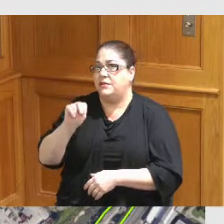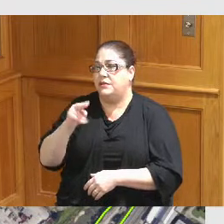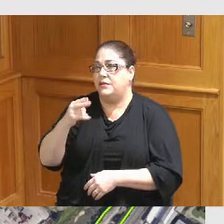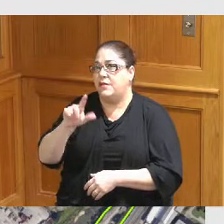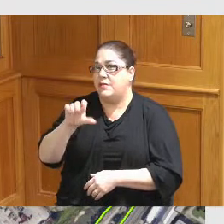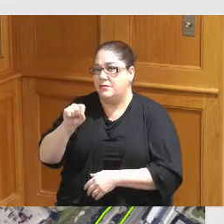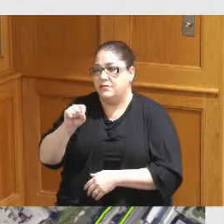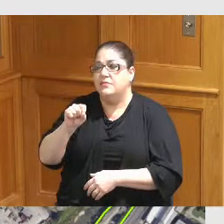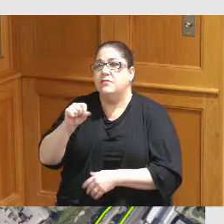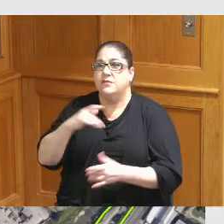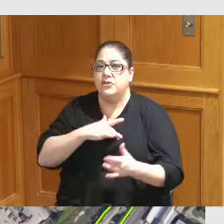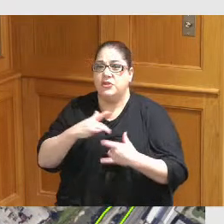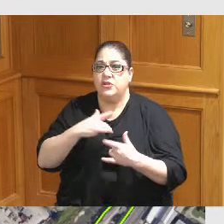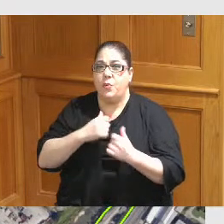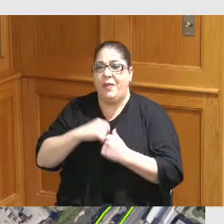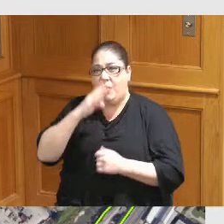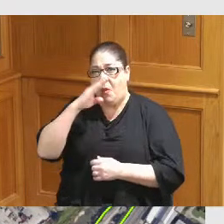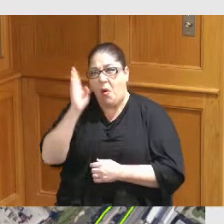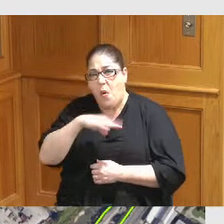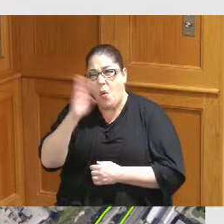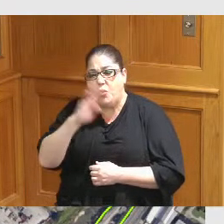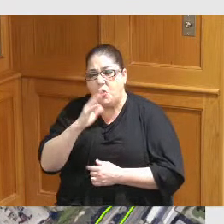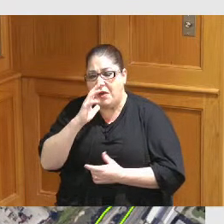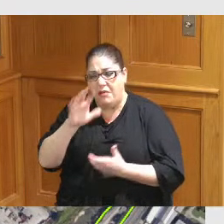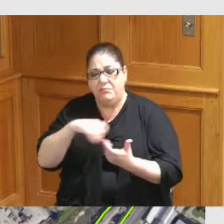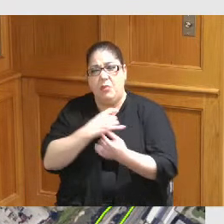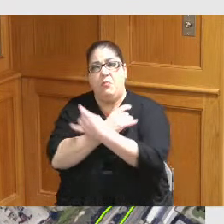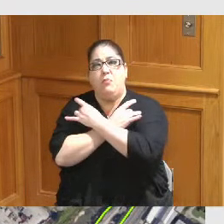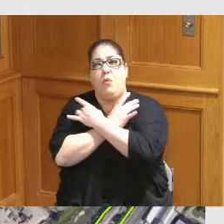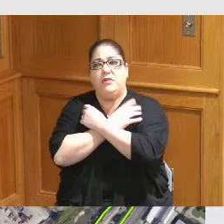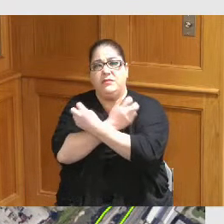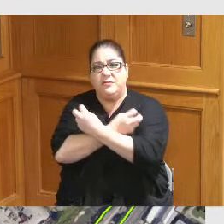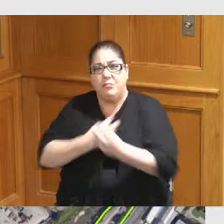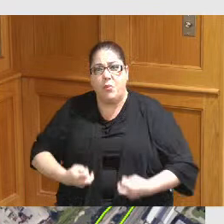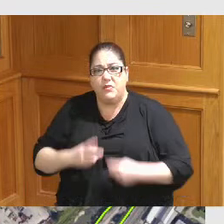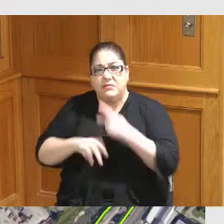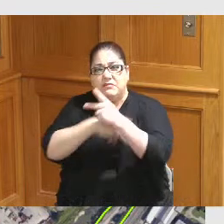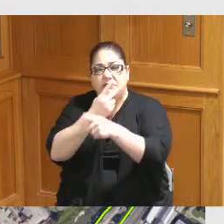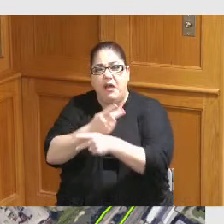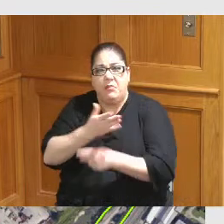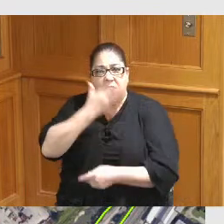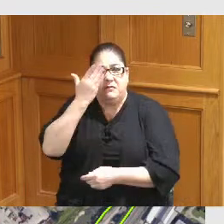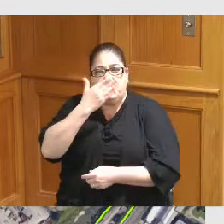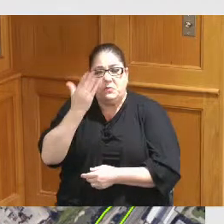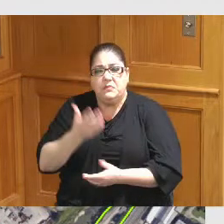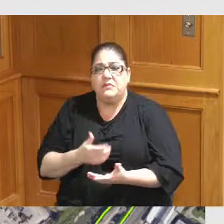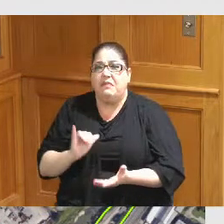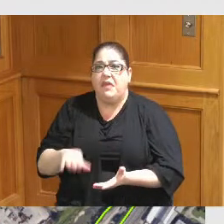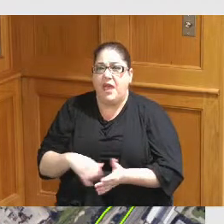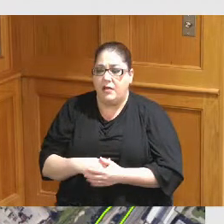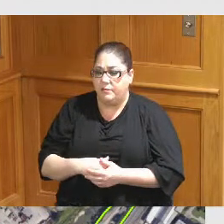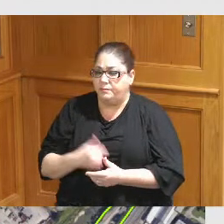of concern about owner and noxious fumes and that kind of thing and so we tried to